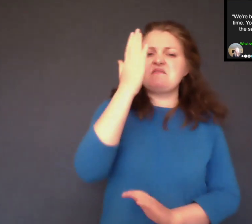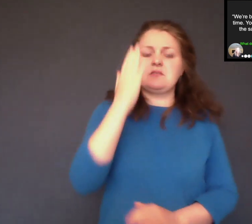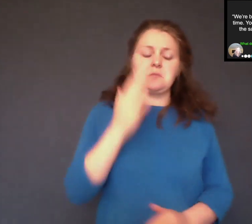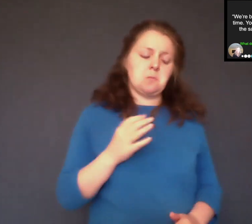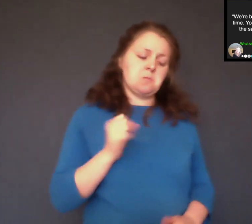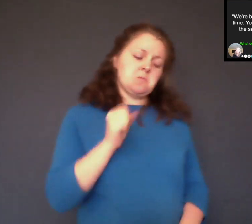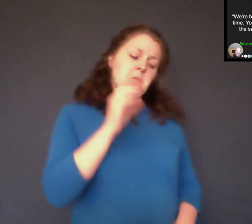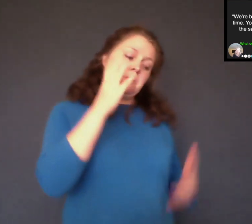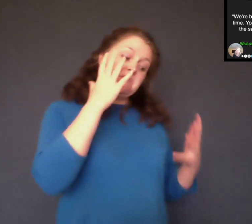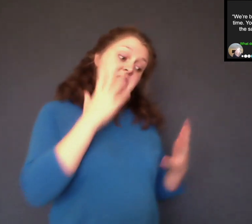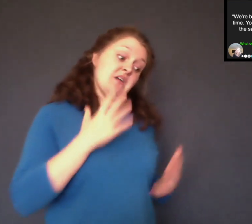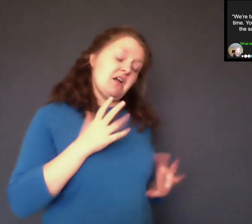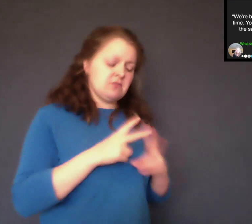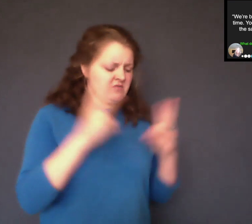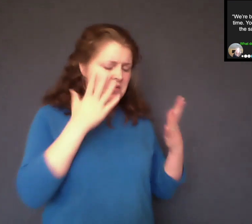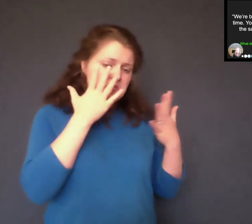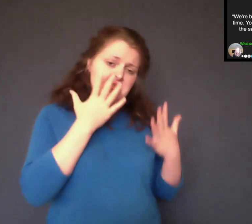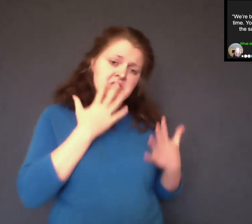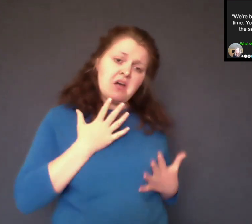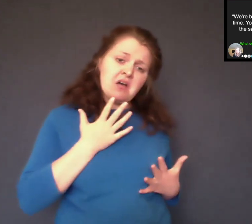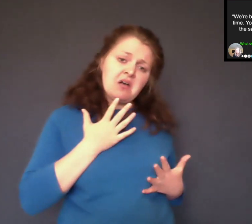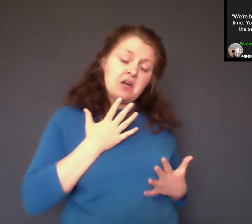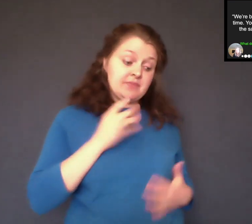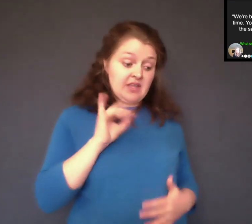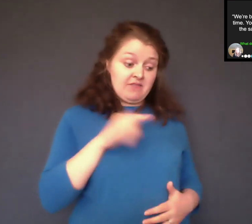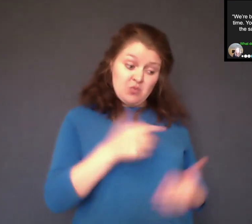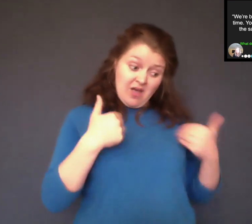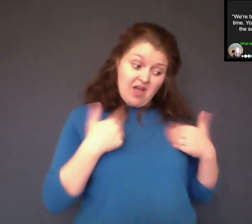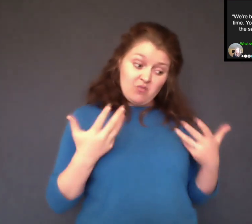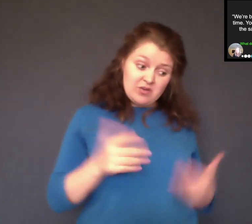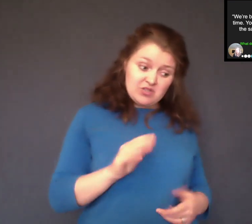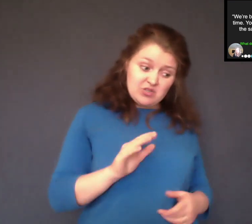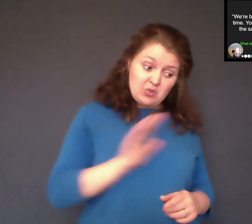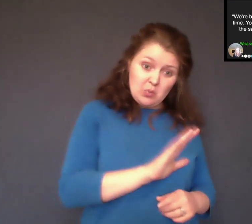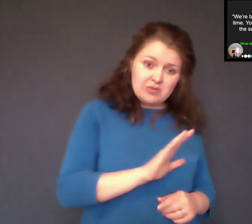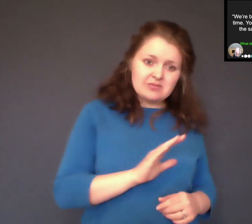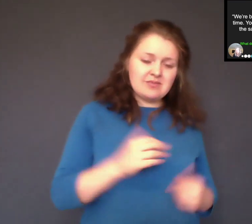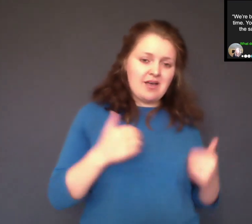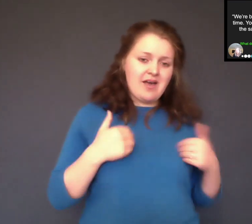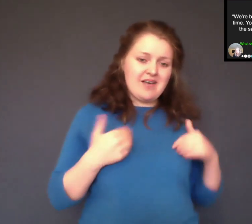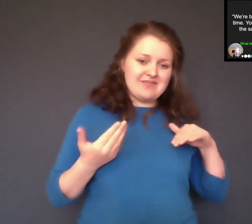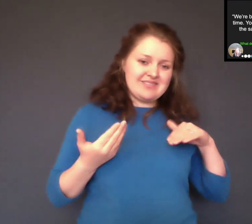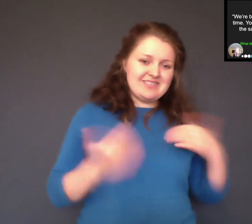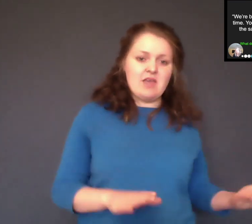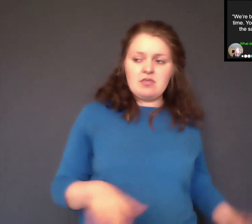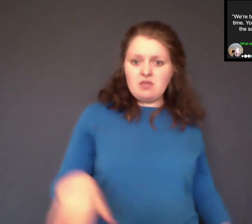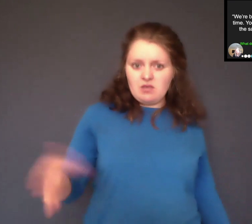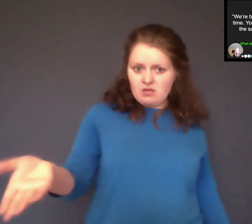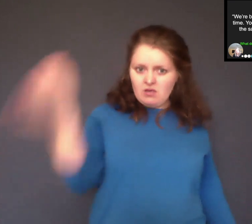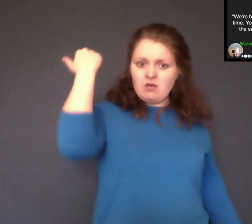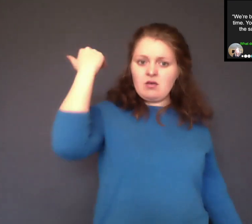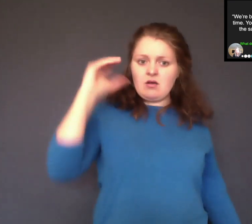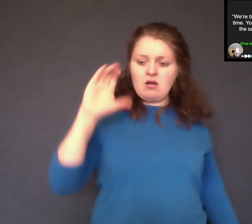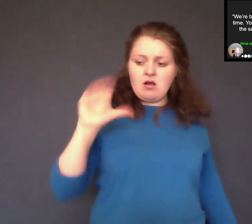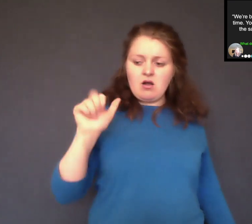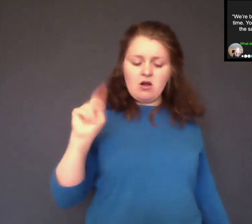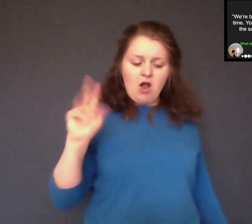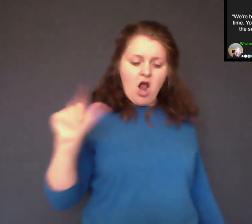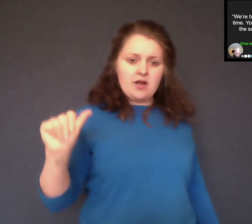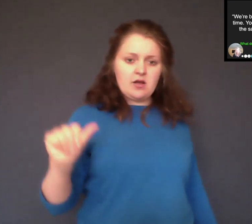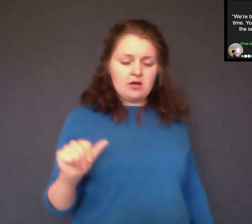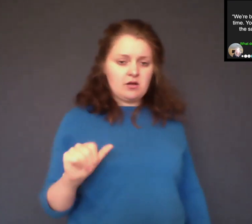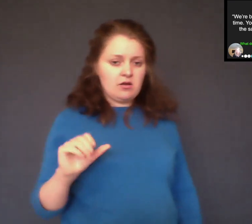so very sad but if you will have what's yours have death carna the beast raised its pitiful head